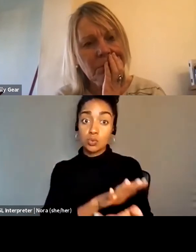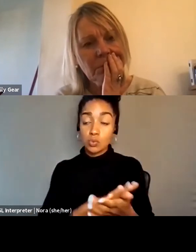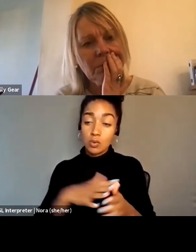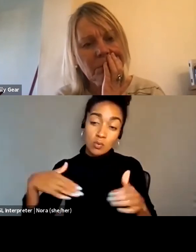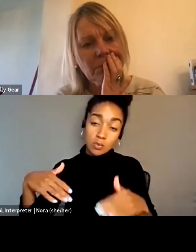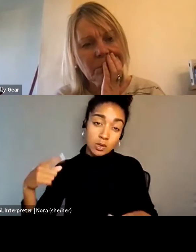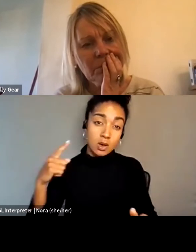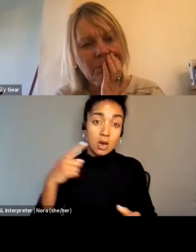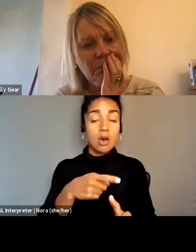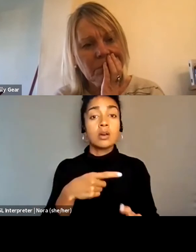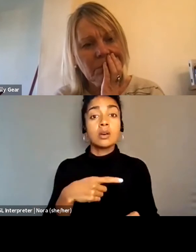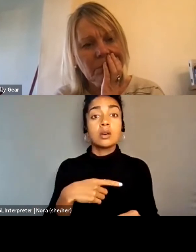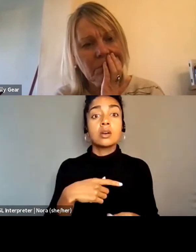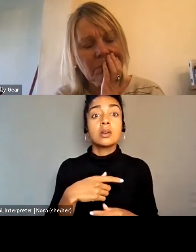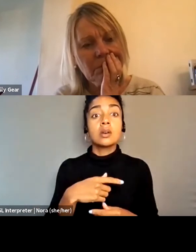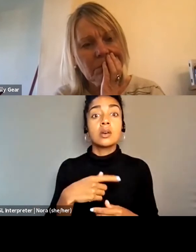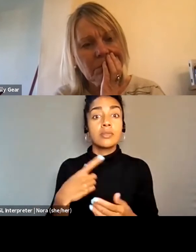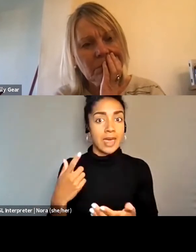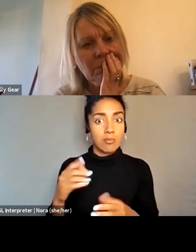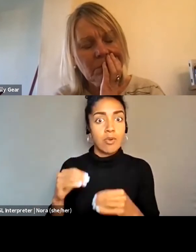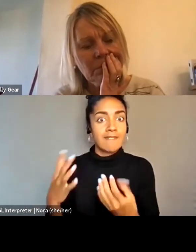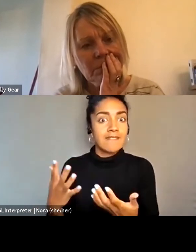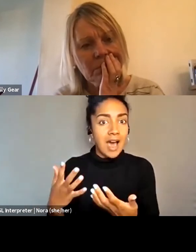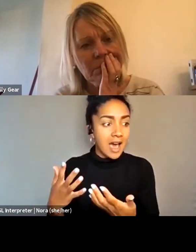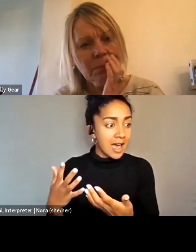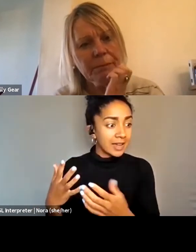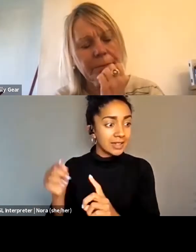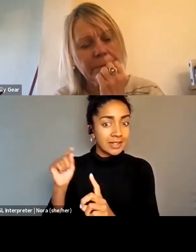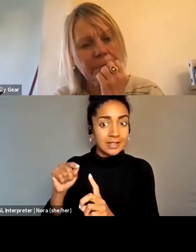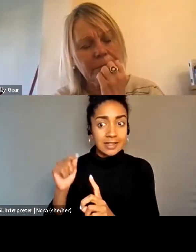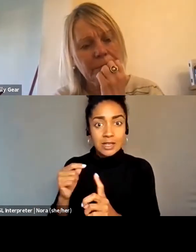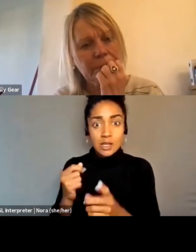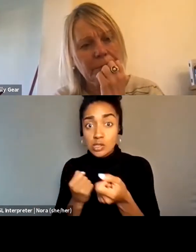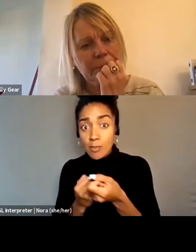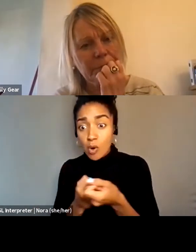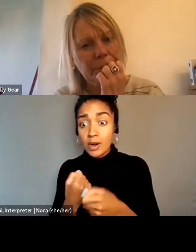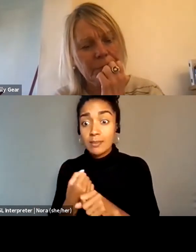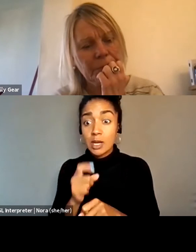something to wear, for example, to ensure that girls are protected and in school and all sorts of So what we think is that, that community